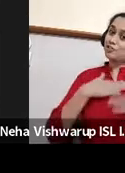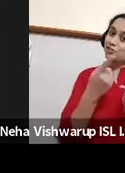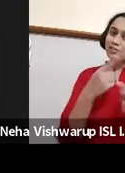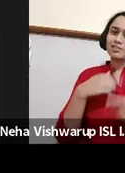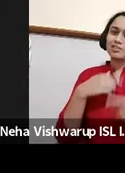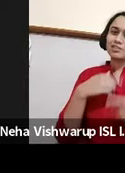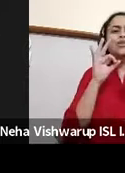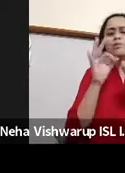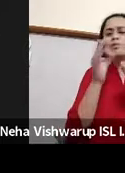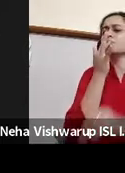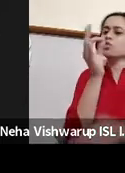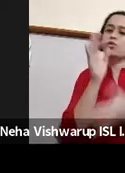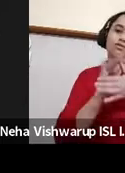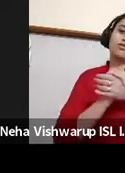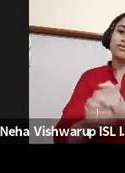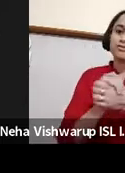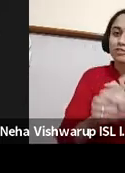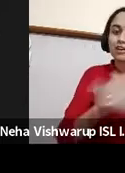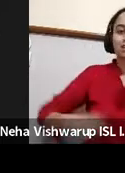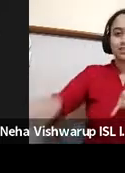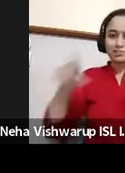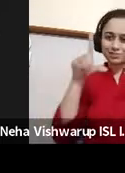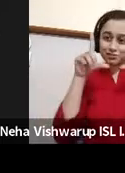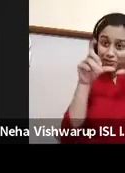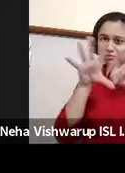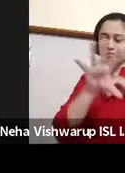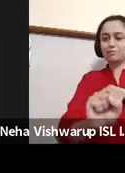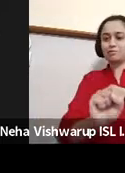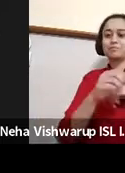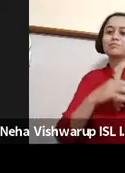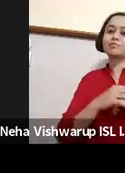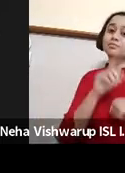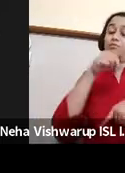camaraderie that it captures we often think of portraits as celebrating an individual